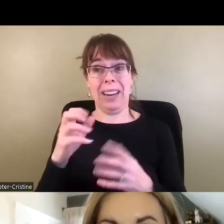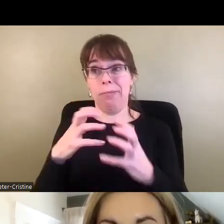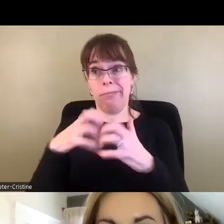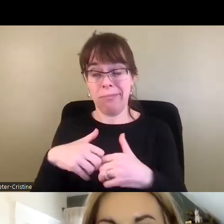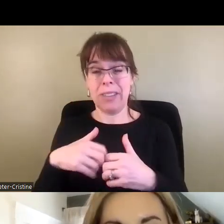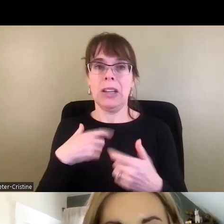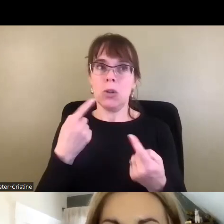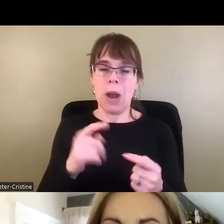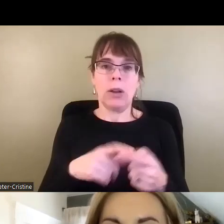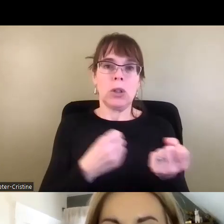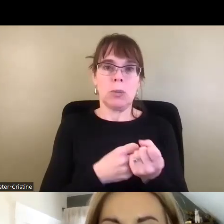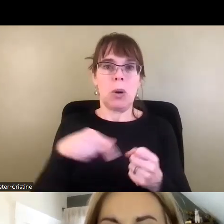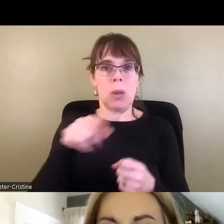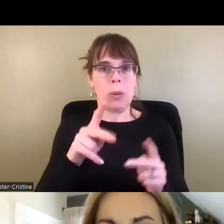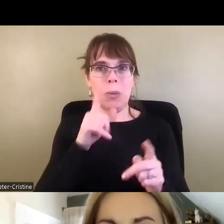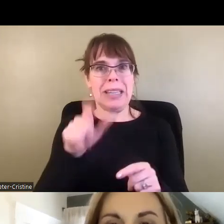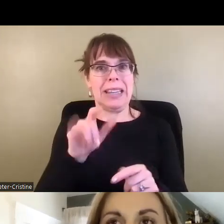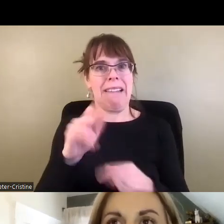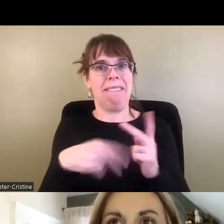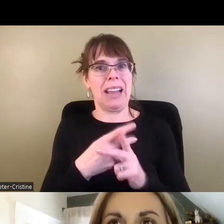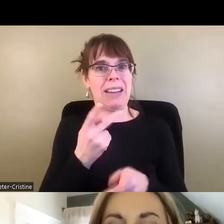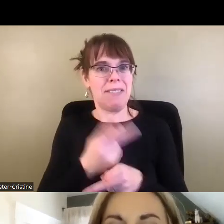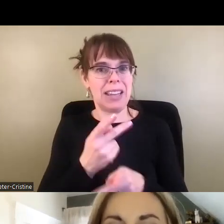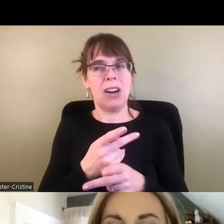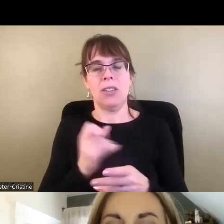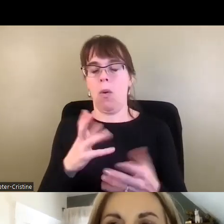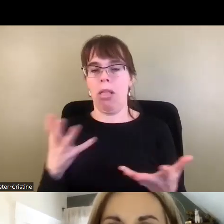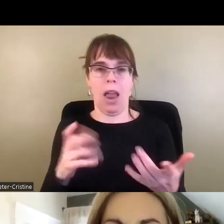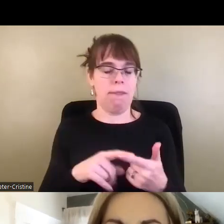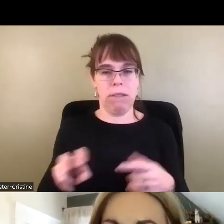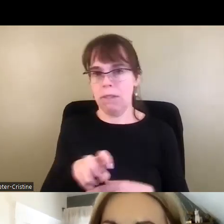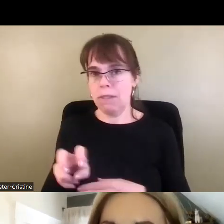So it's a lot of navigating in sort of different directions, while making sure we're doing proper